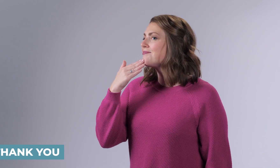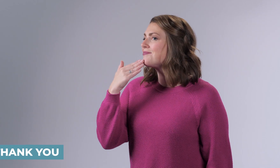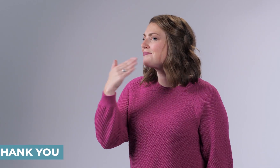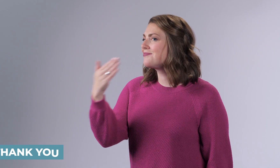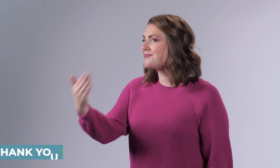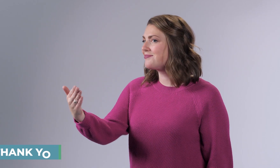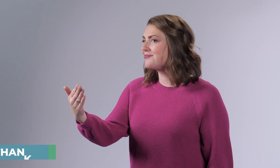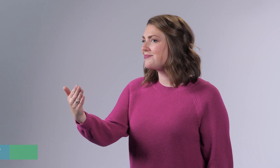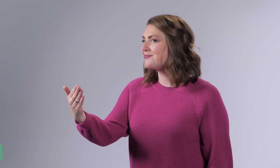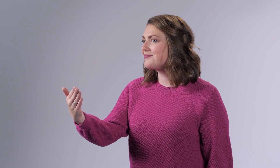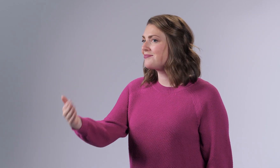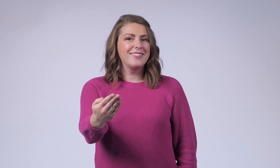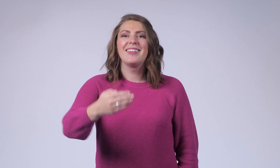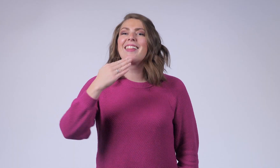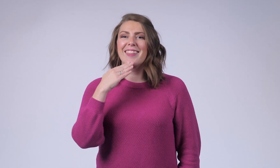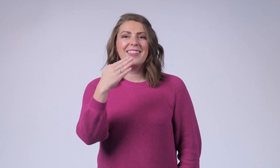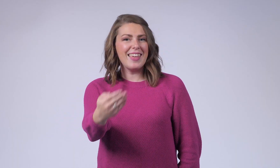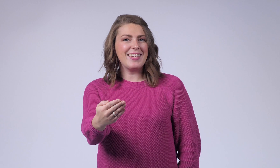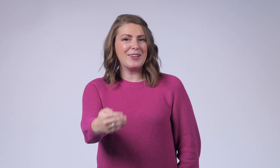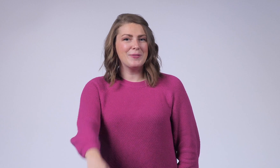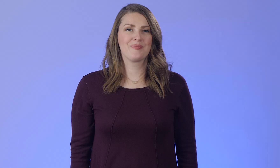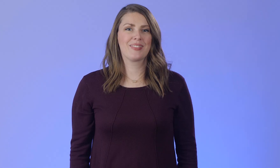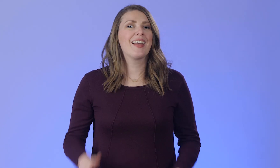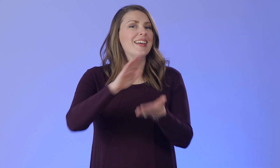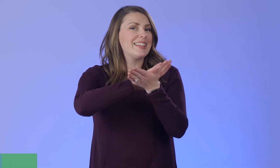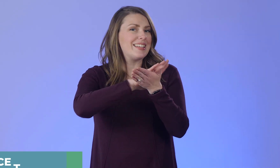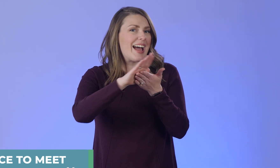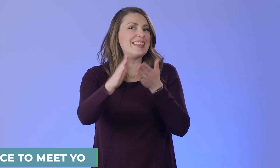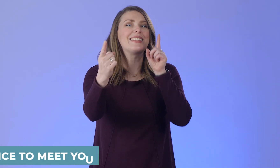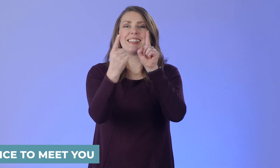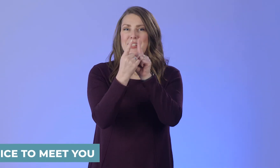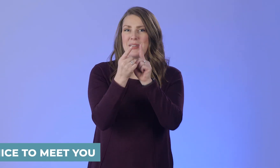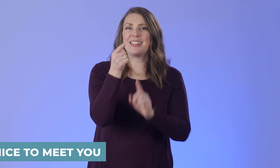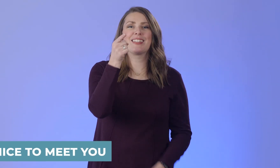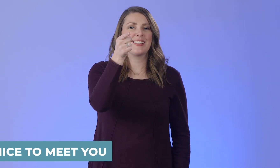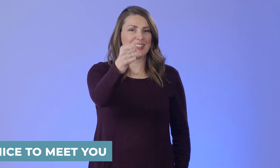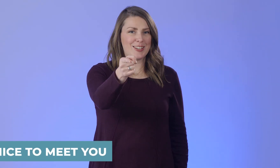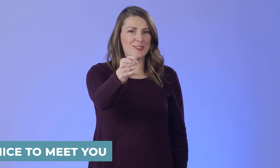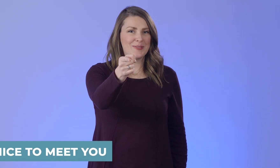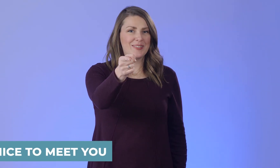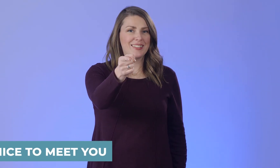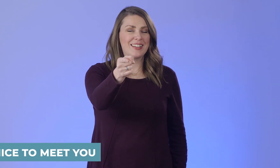Your hand is coming out from your chin. Thank you. Nice to meet you.